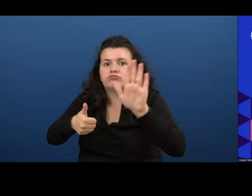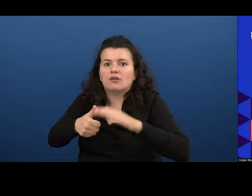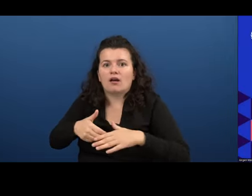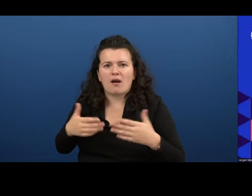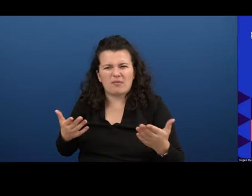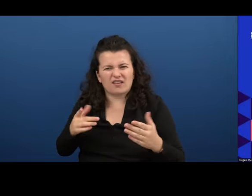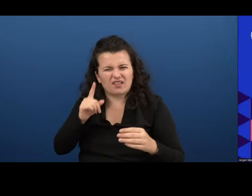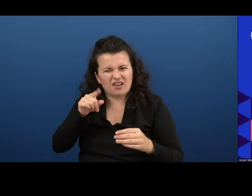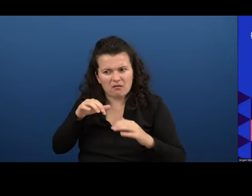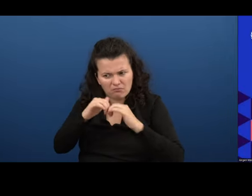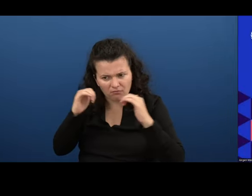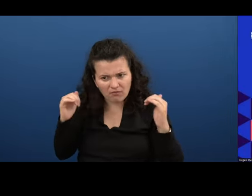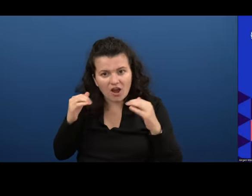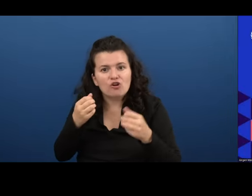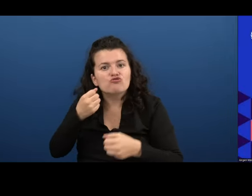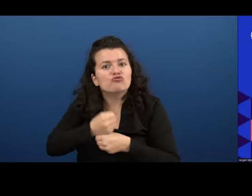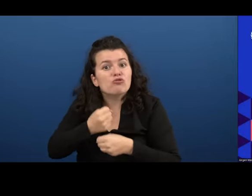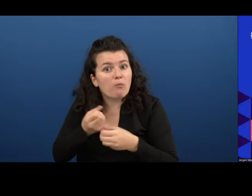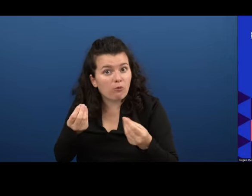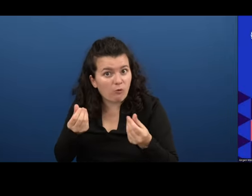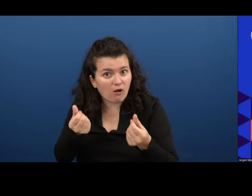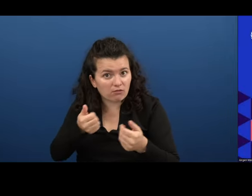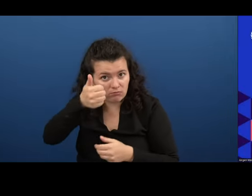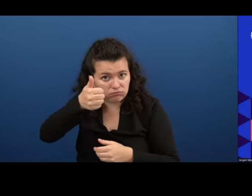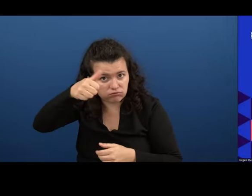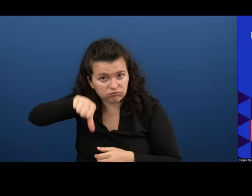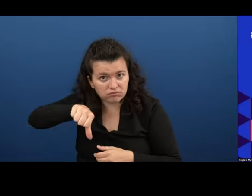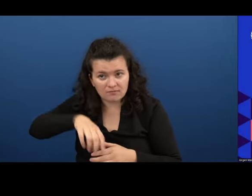then looking at the quality of jobs not not all jobs are decent jobs.